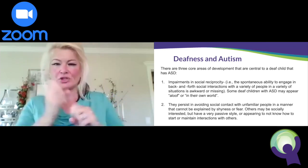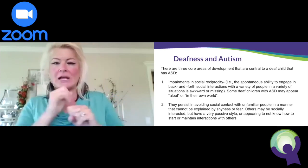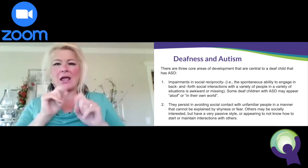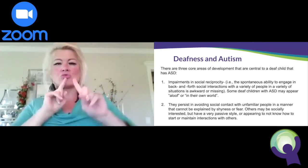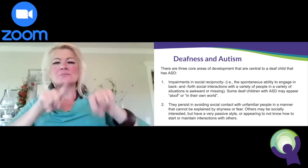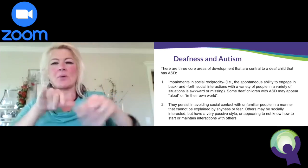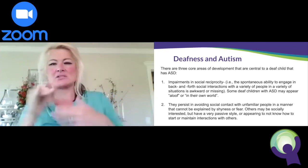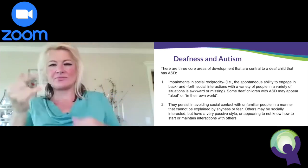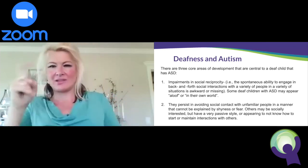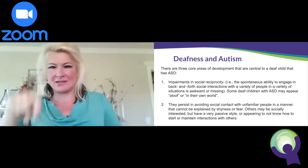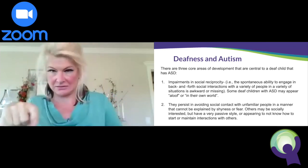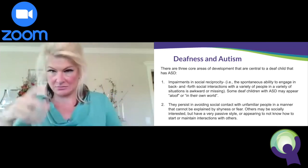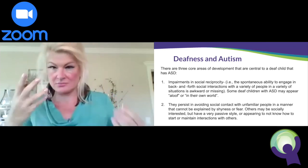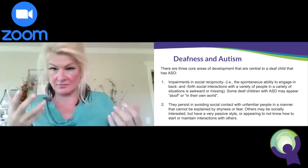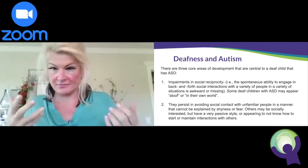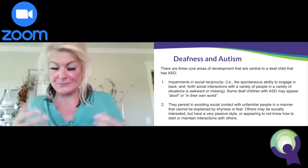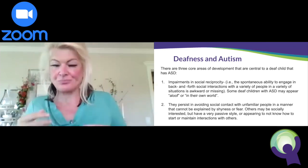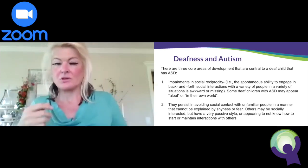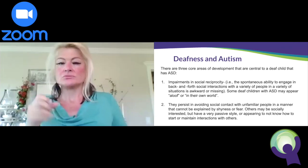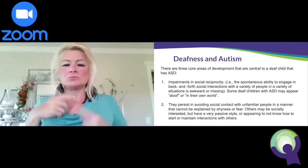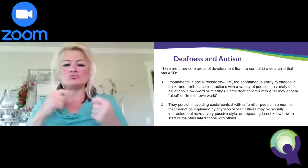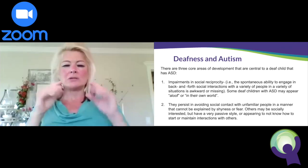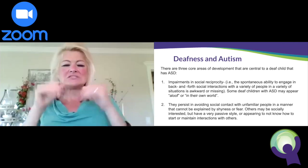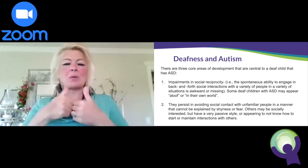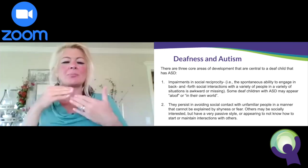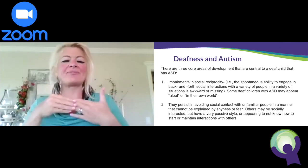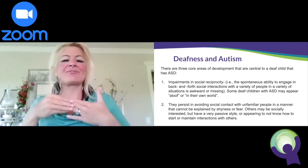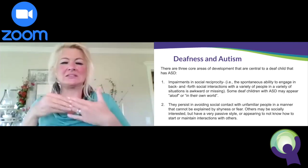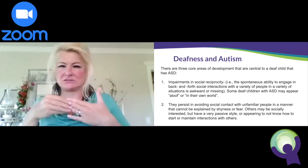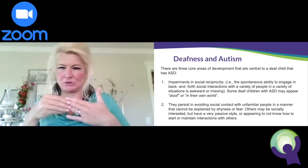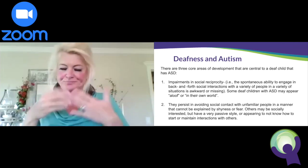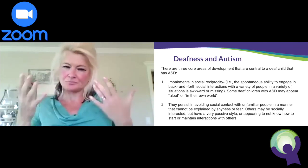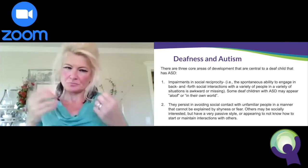obsessed with their parents or a teacher or you know that can be addressed as needed